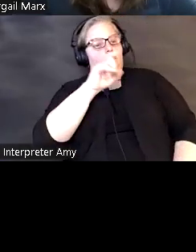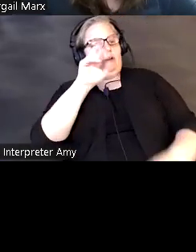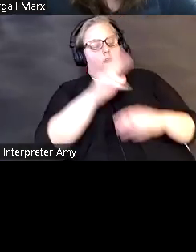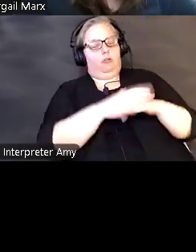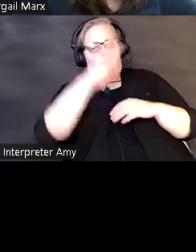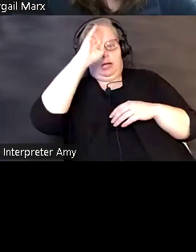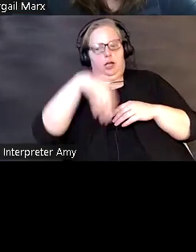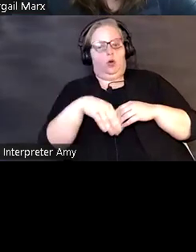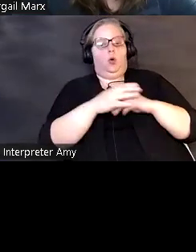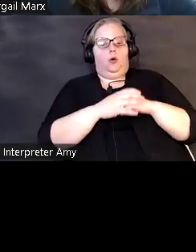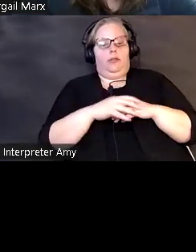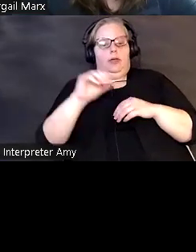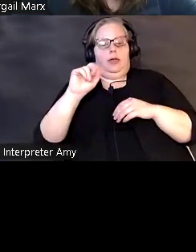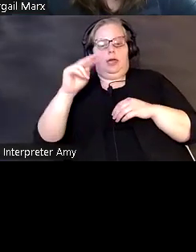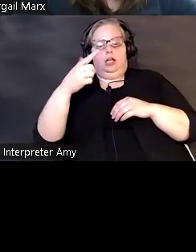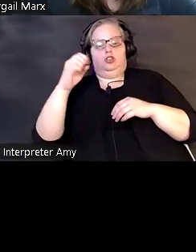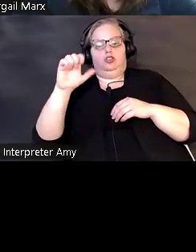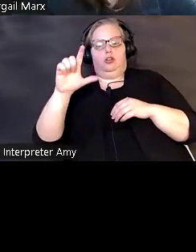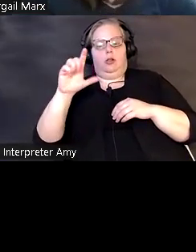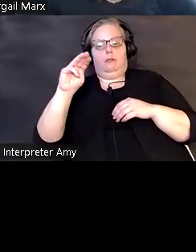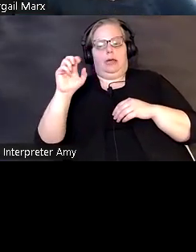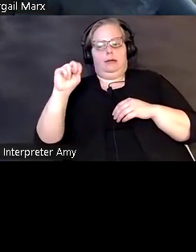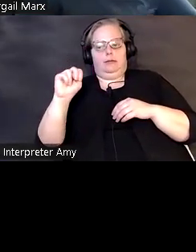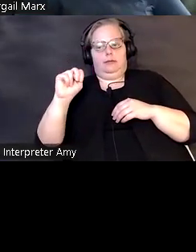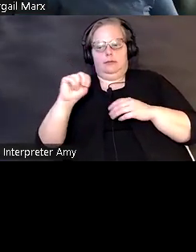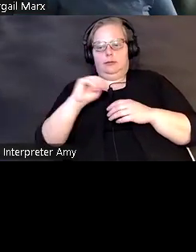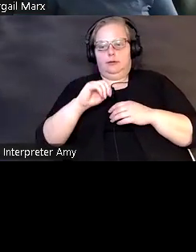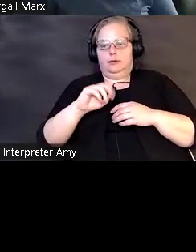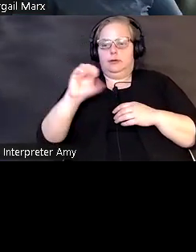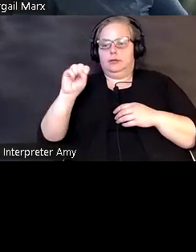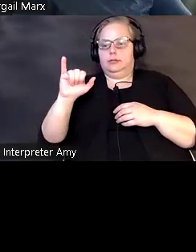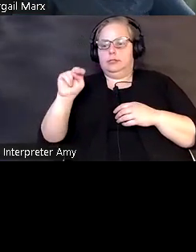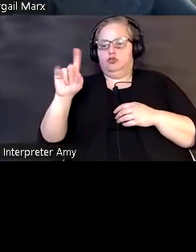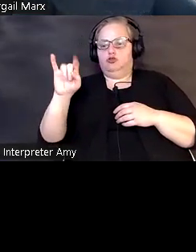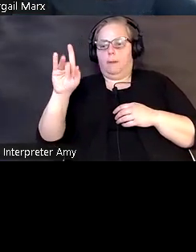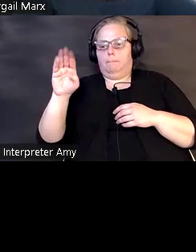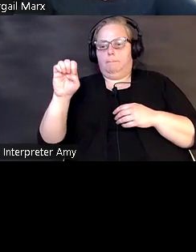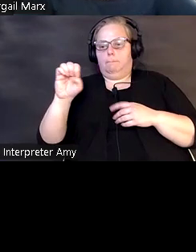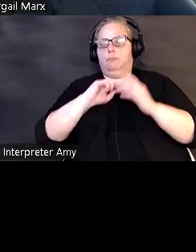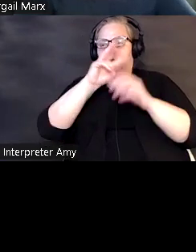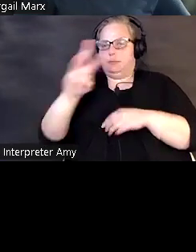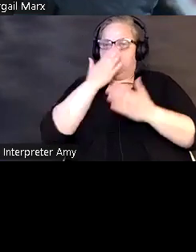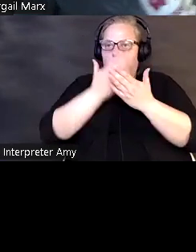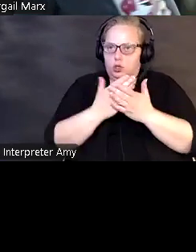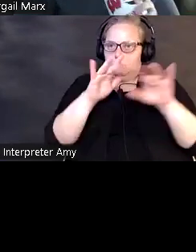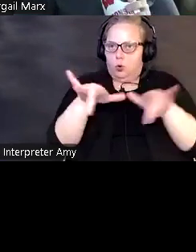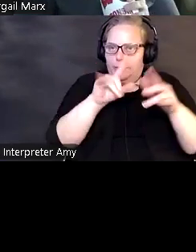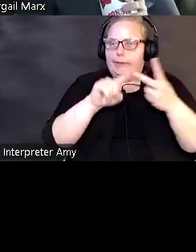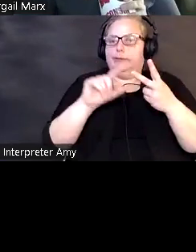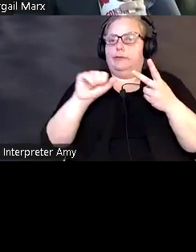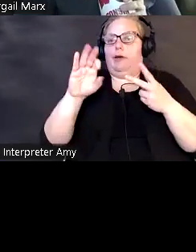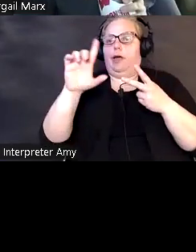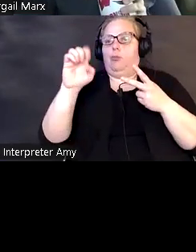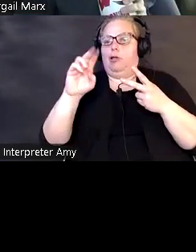syndrome website has some nice recordings. AbleNet has lots of recordings, Kelly Fonner